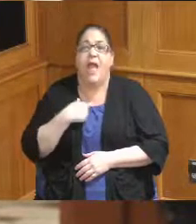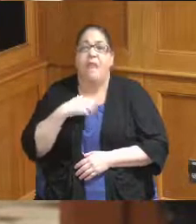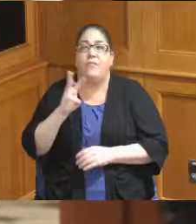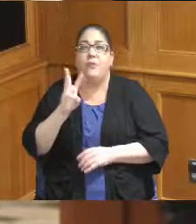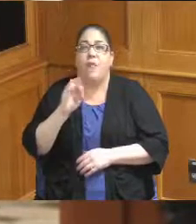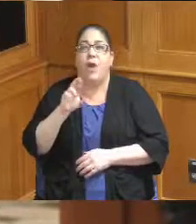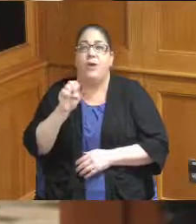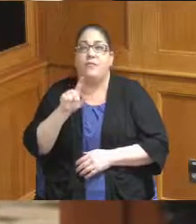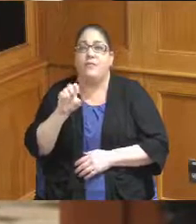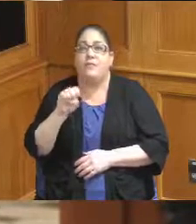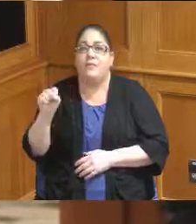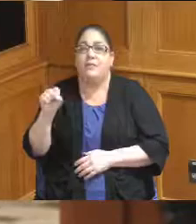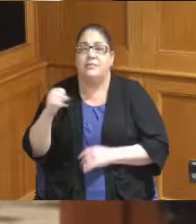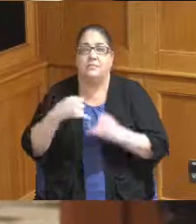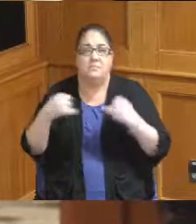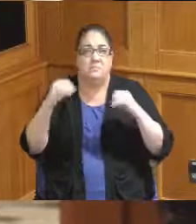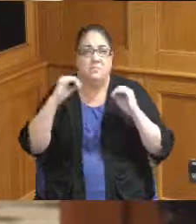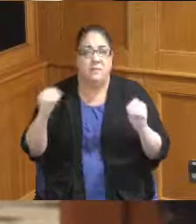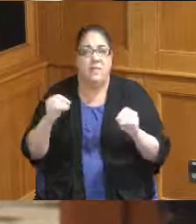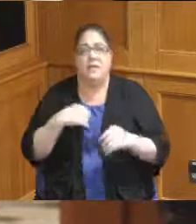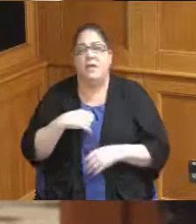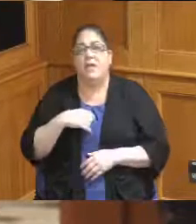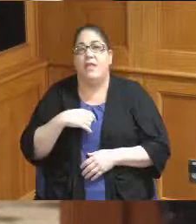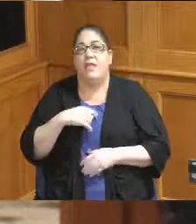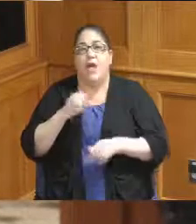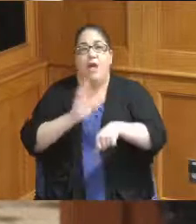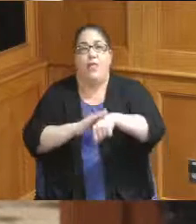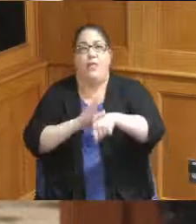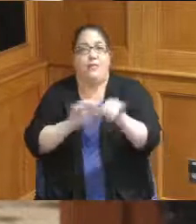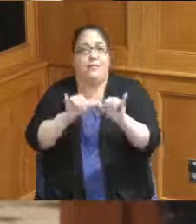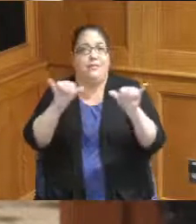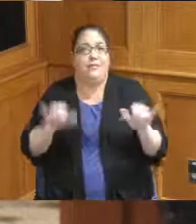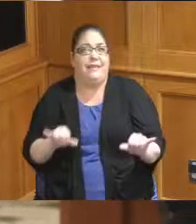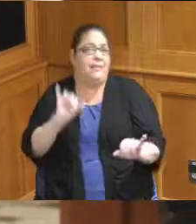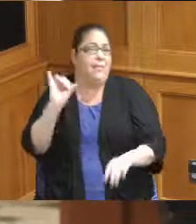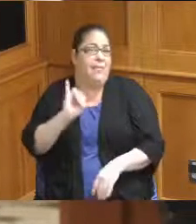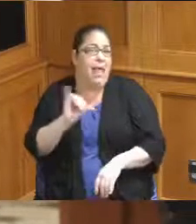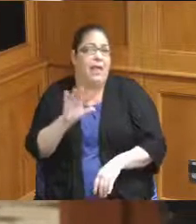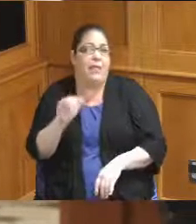which is very similar to the the Amber Alert type of alerts that you get on your phone and we had